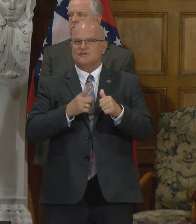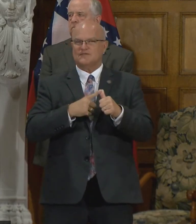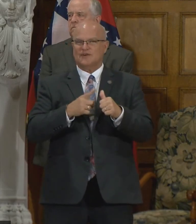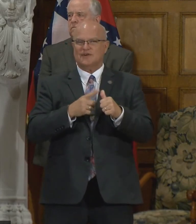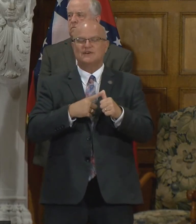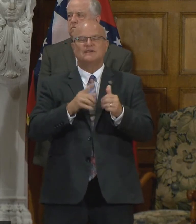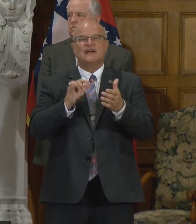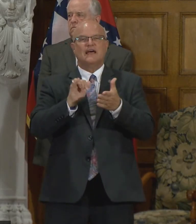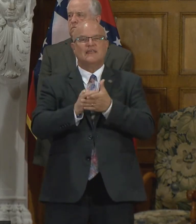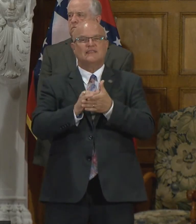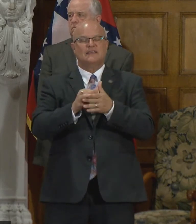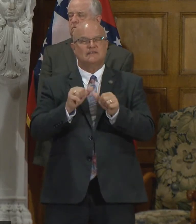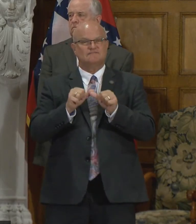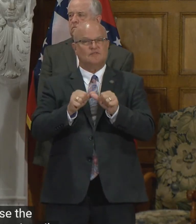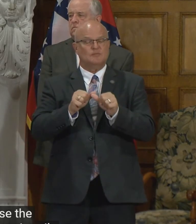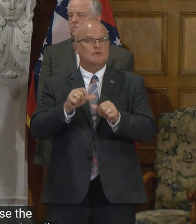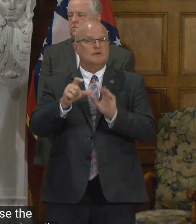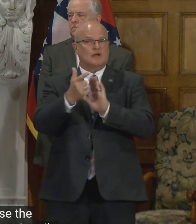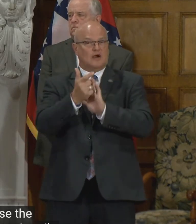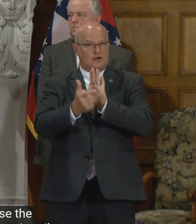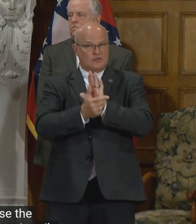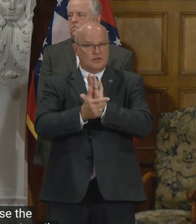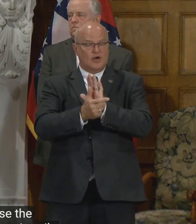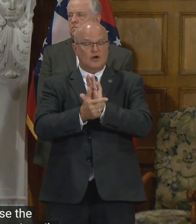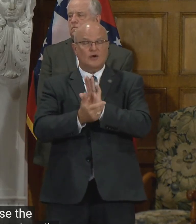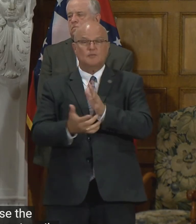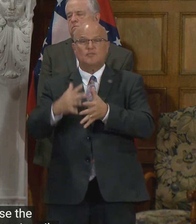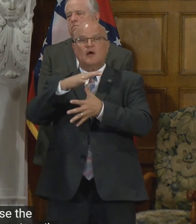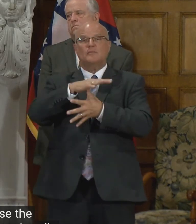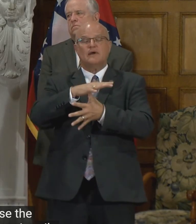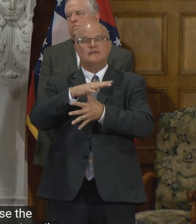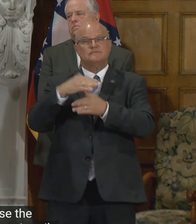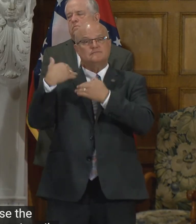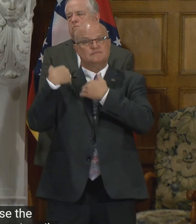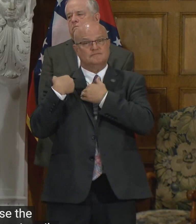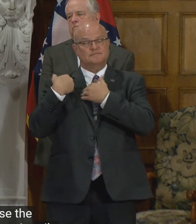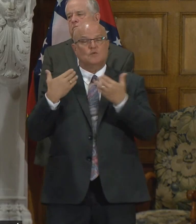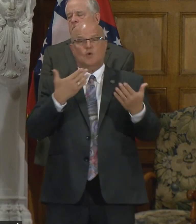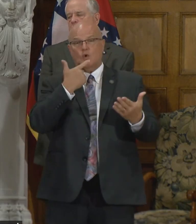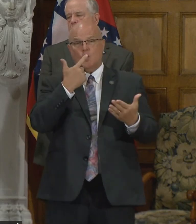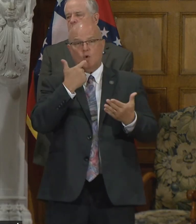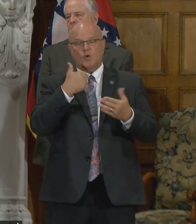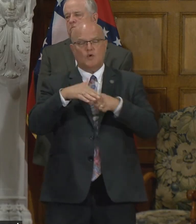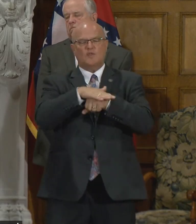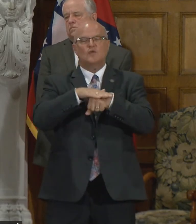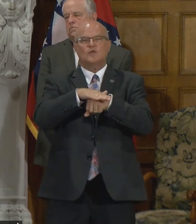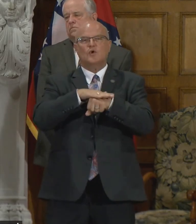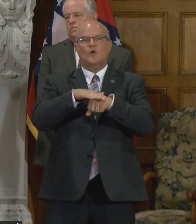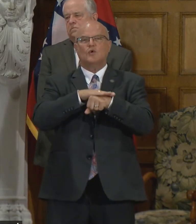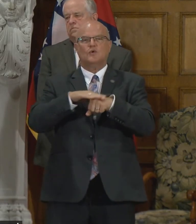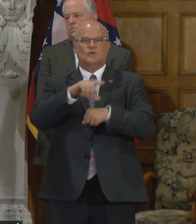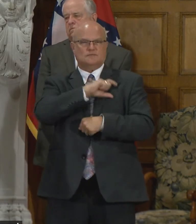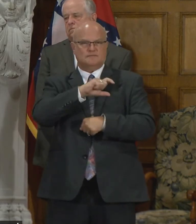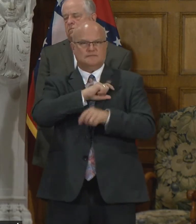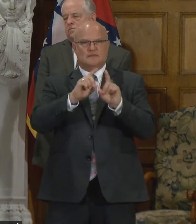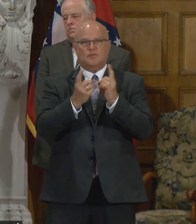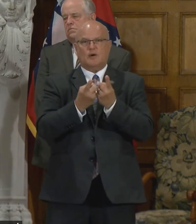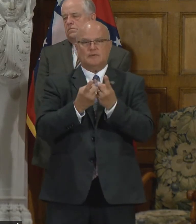the enforcement of our law primarily falls upon our local jurisdictions. It is the city of Little Rock,